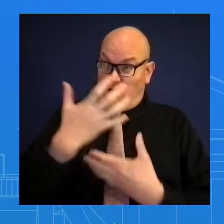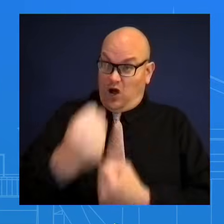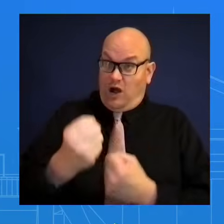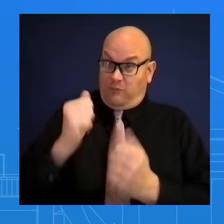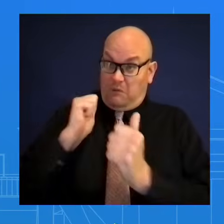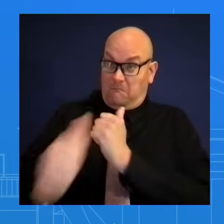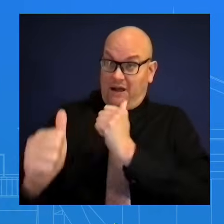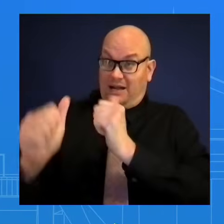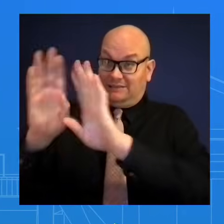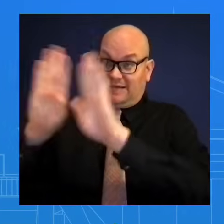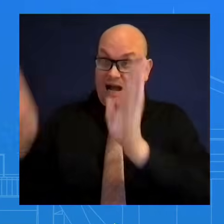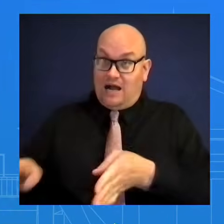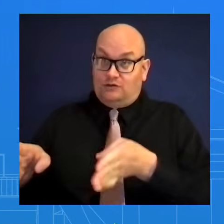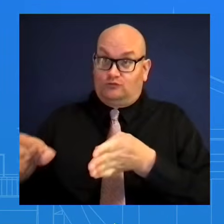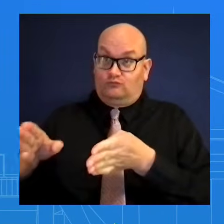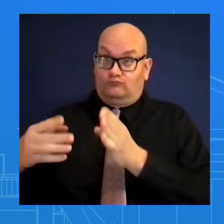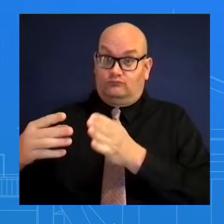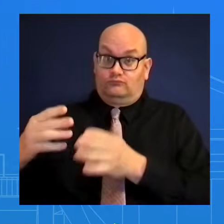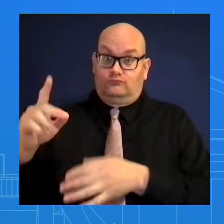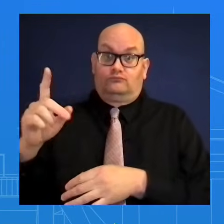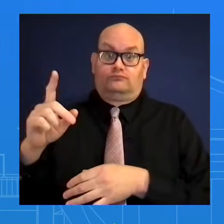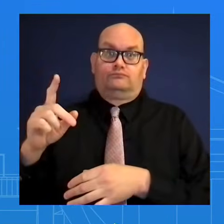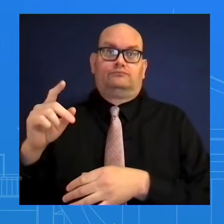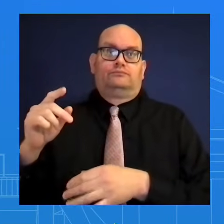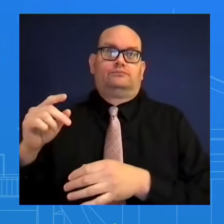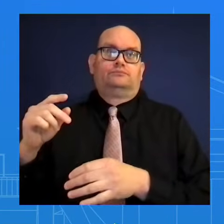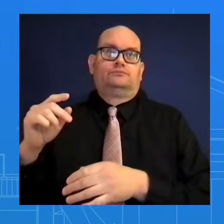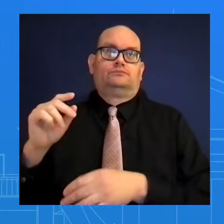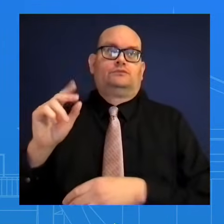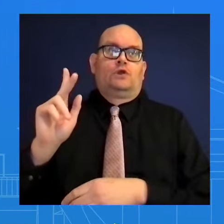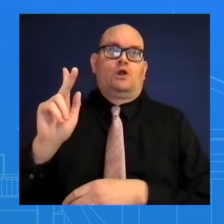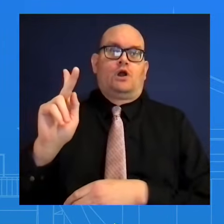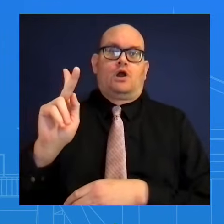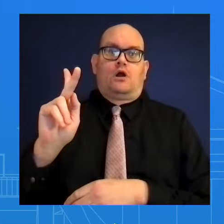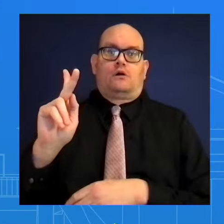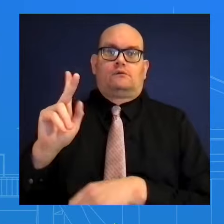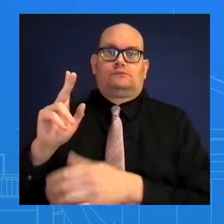as he spoke about how we're going to move forward with dealing with these hurricanes